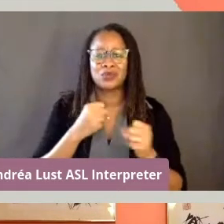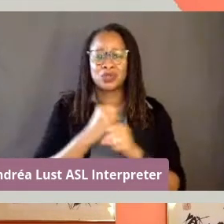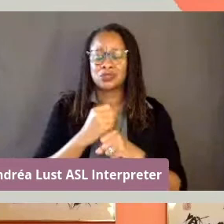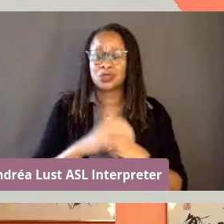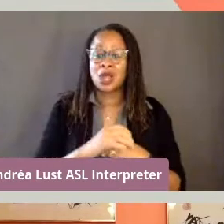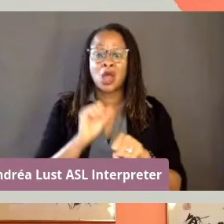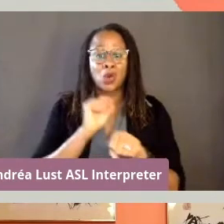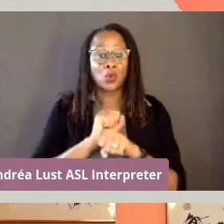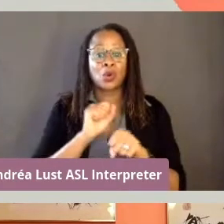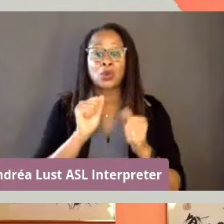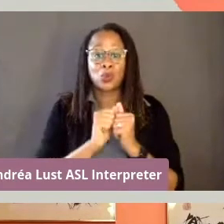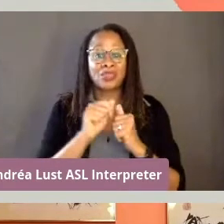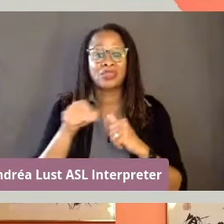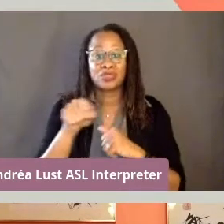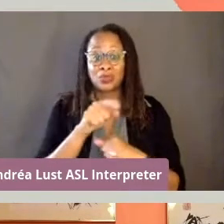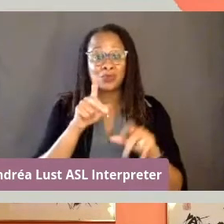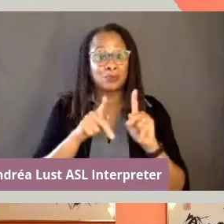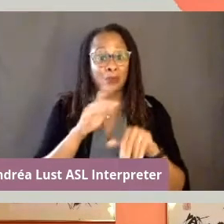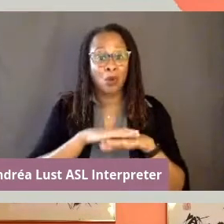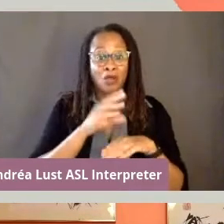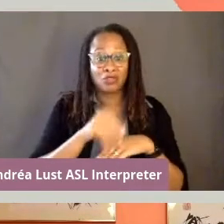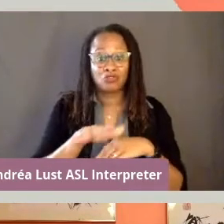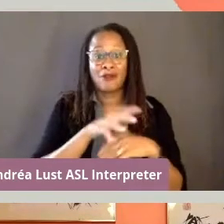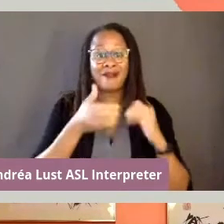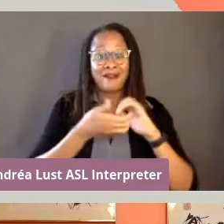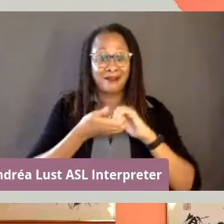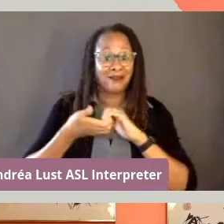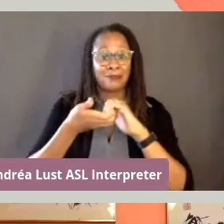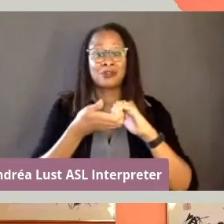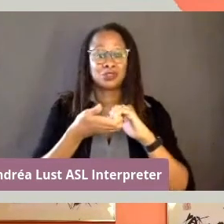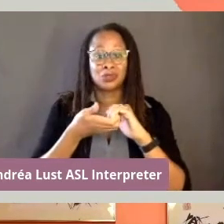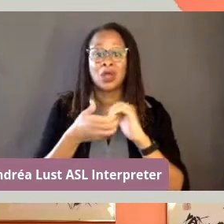on the ground and in collaboration with them they shot the film.